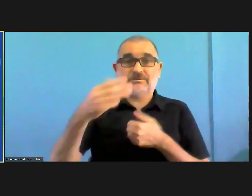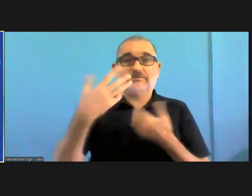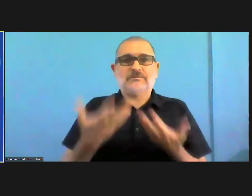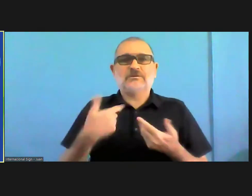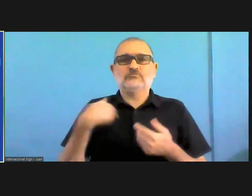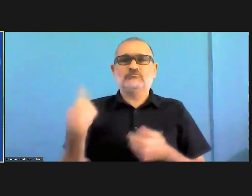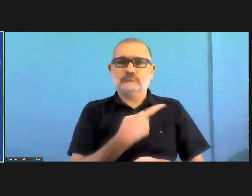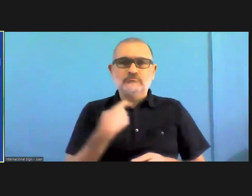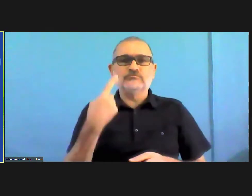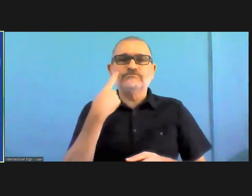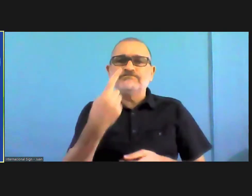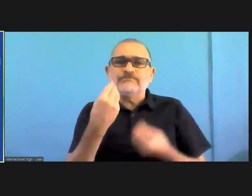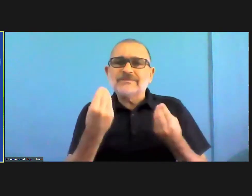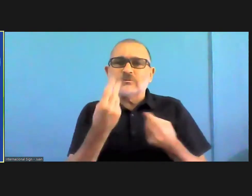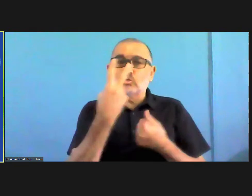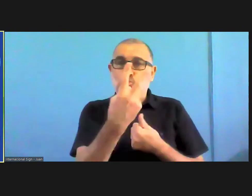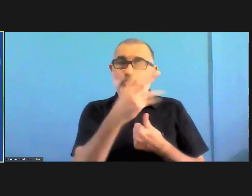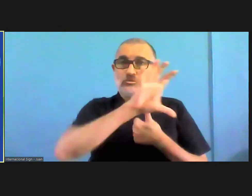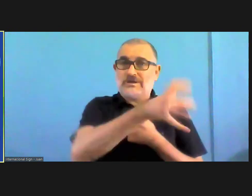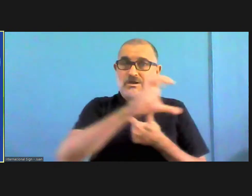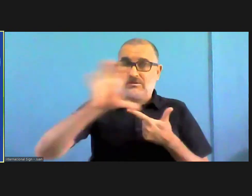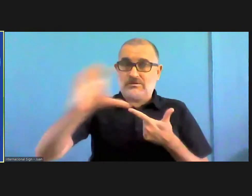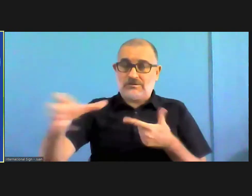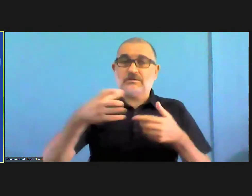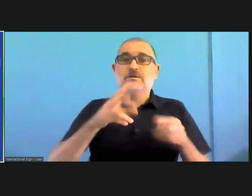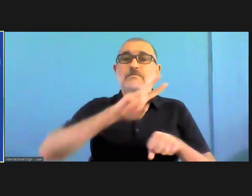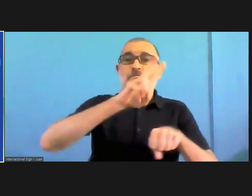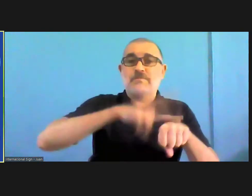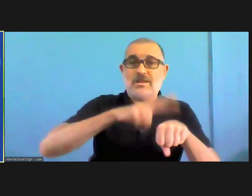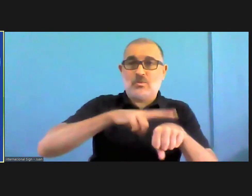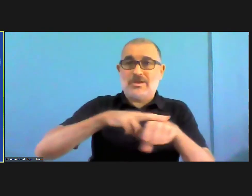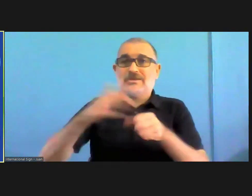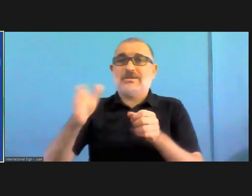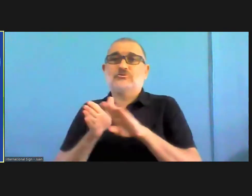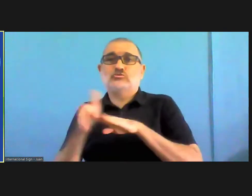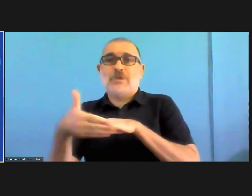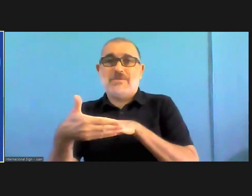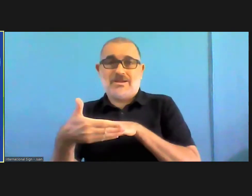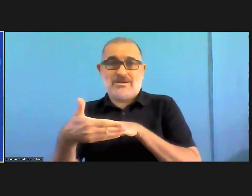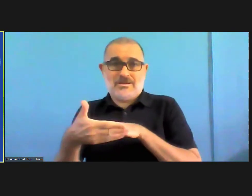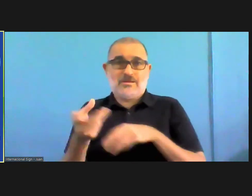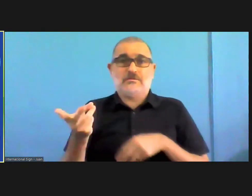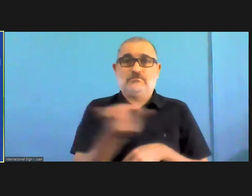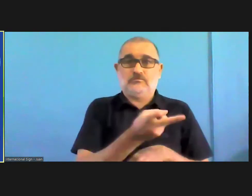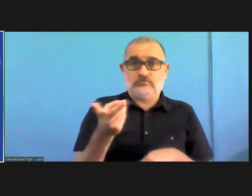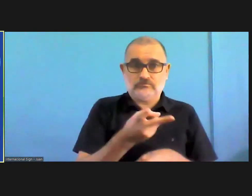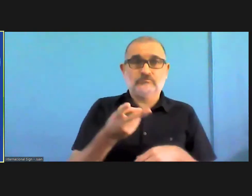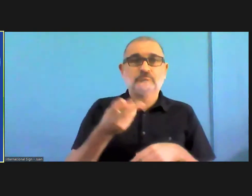is being transmitted in simultaneous translation for English and Spanish, and you can find